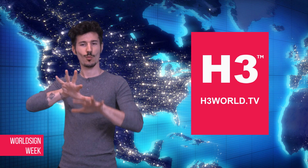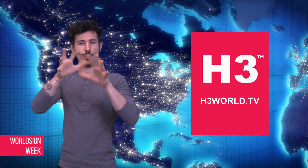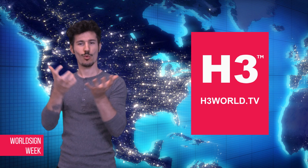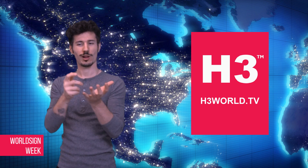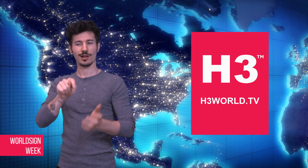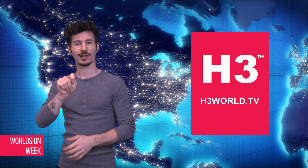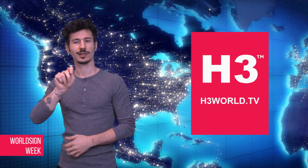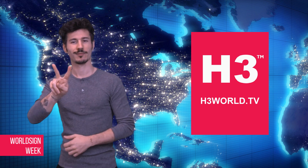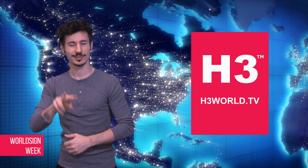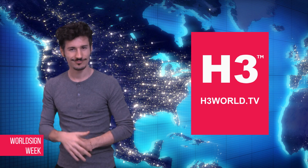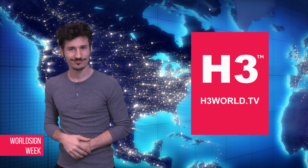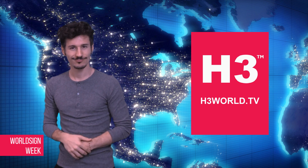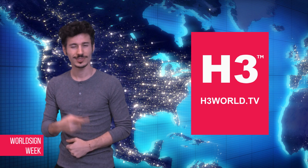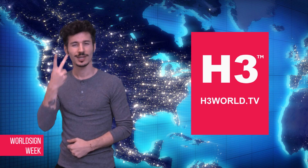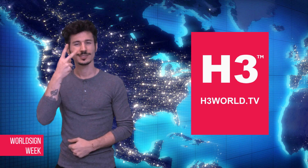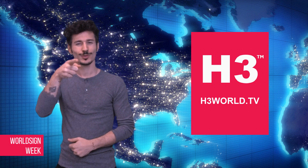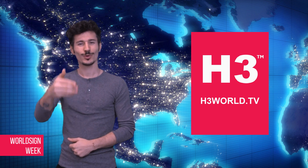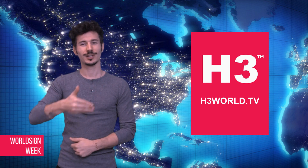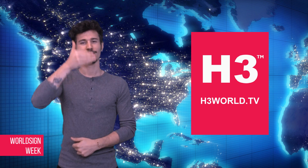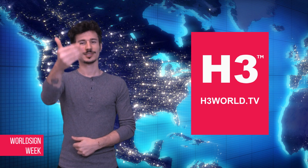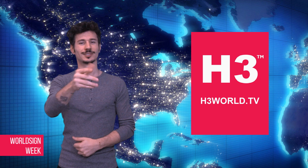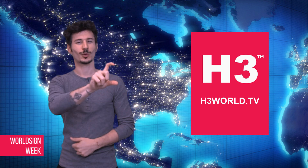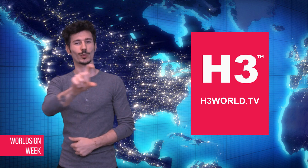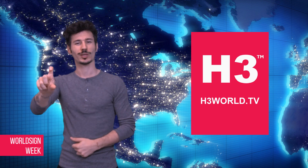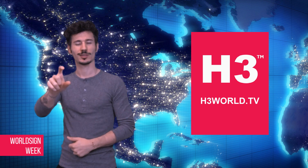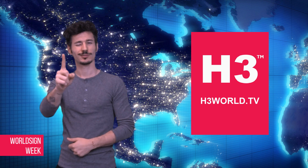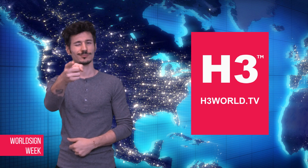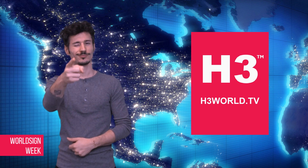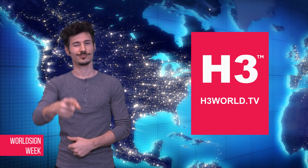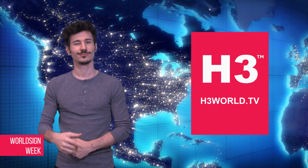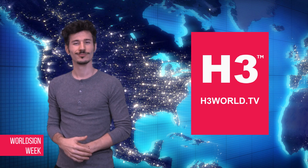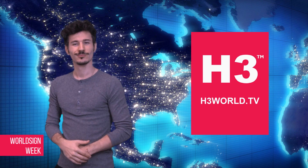news@h3world.tv. See you next week.